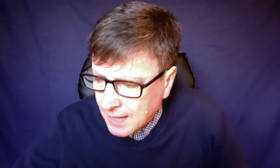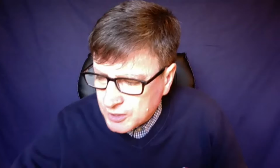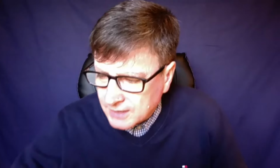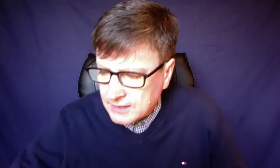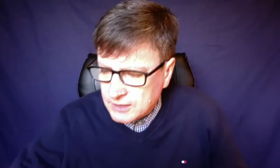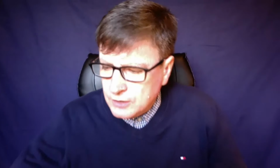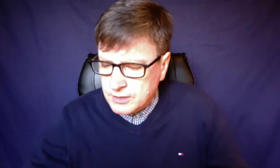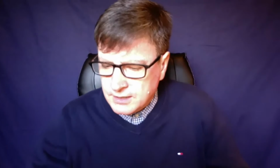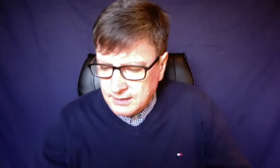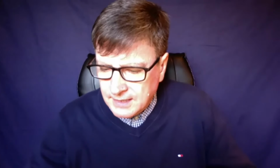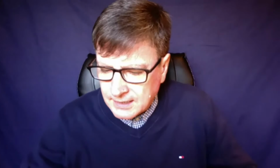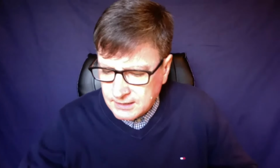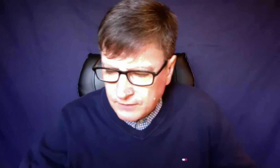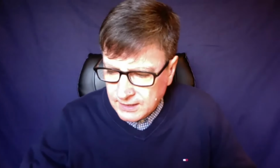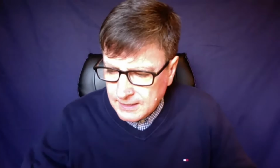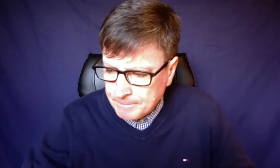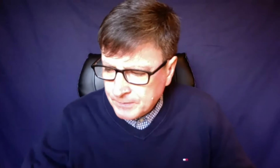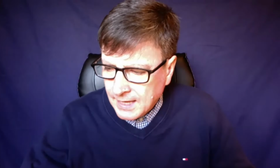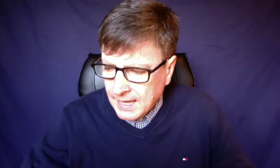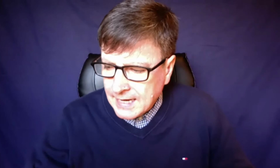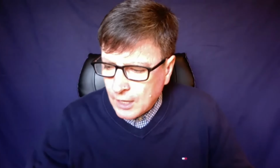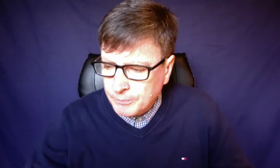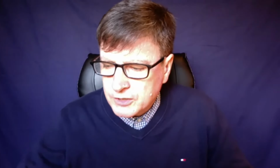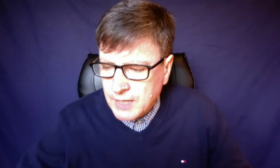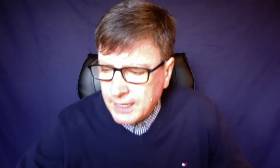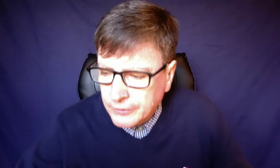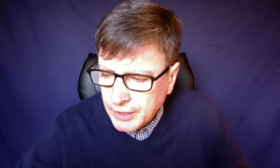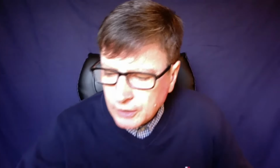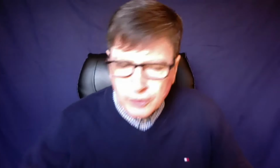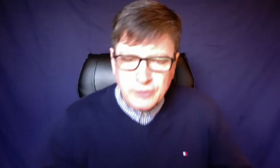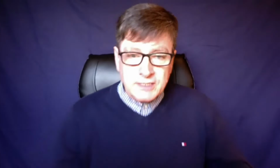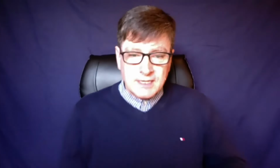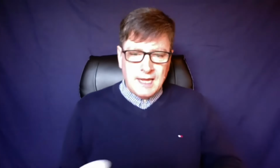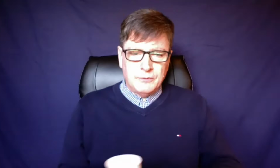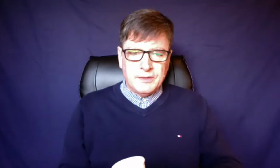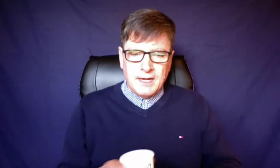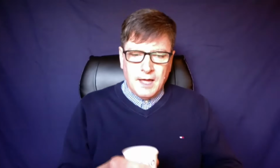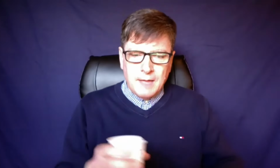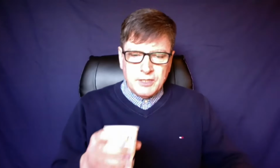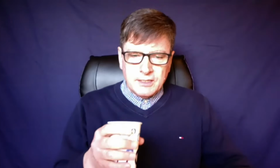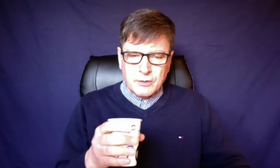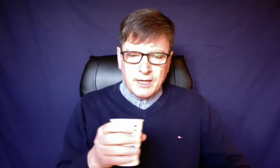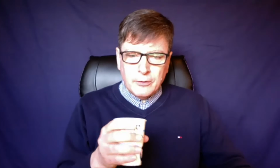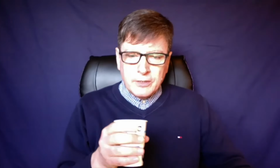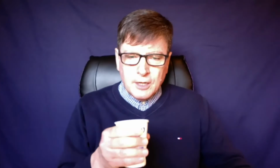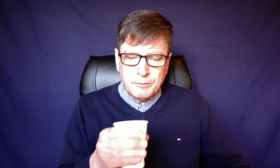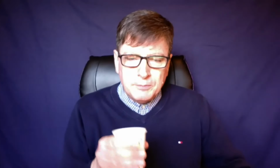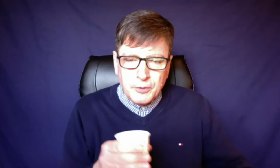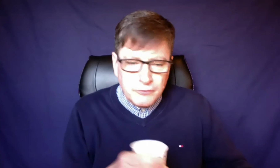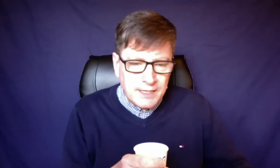very iconic sign. Combing hair is a very iconickic sign. You can